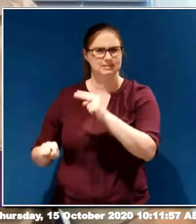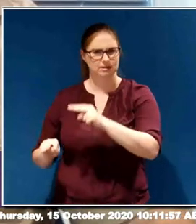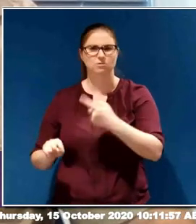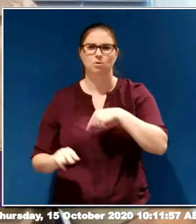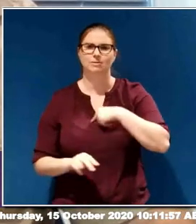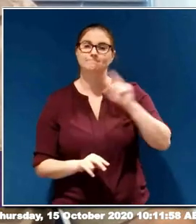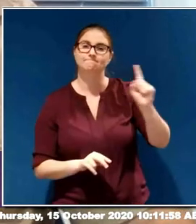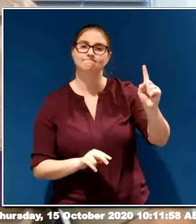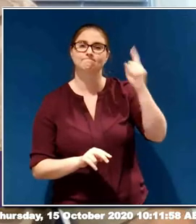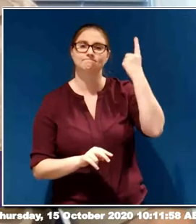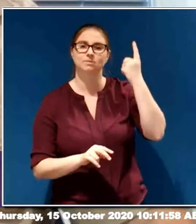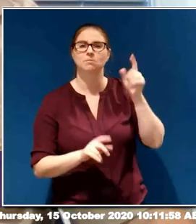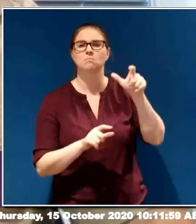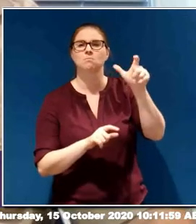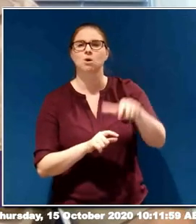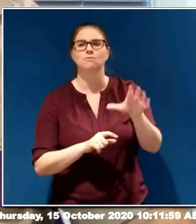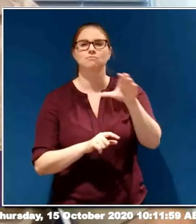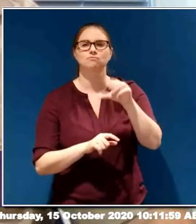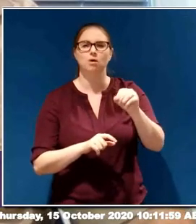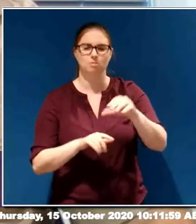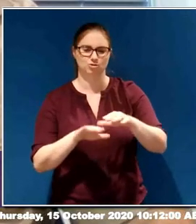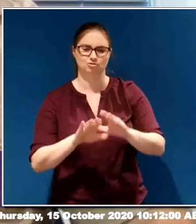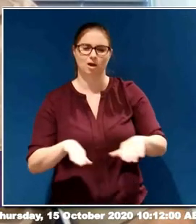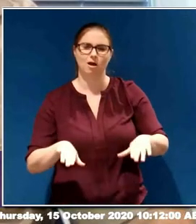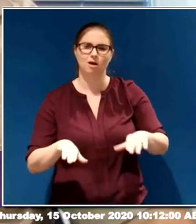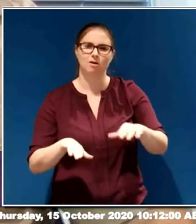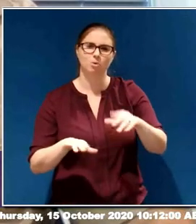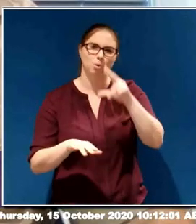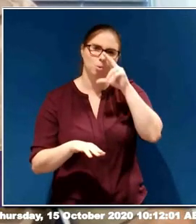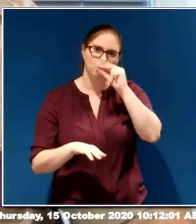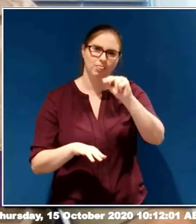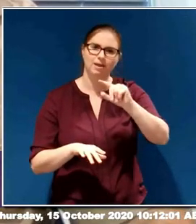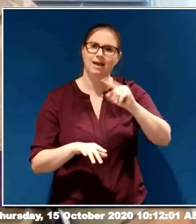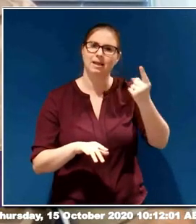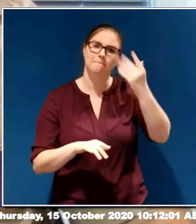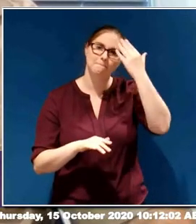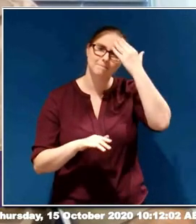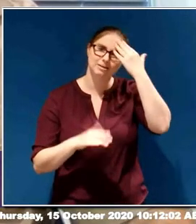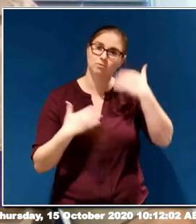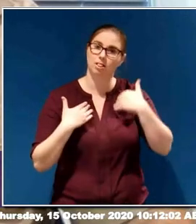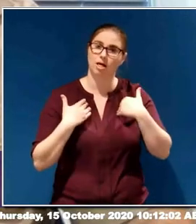watched Jack play on the floor for about an hour, said he was fine and that was